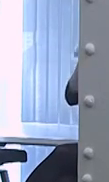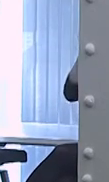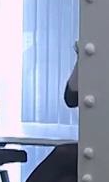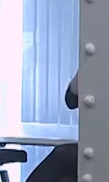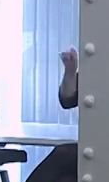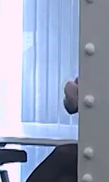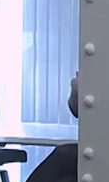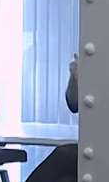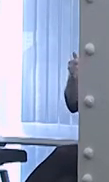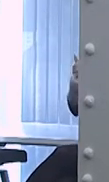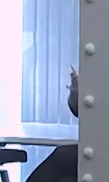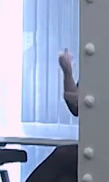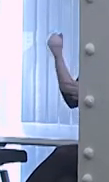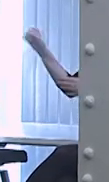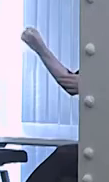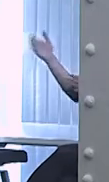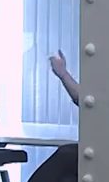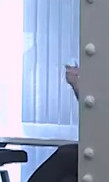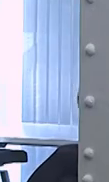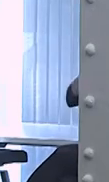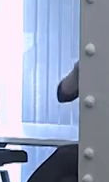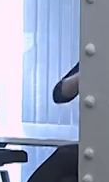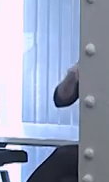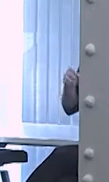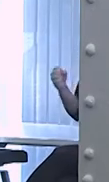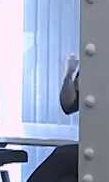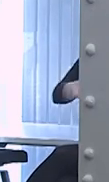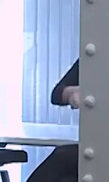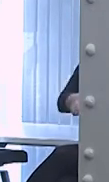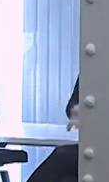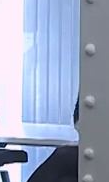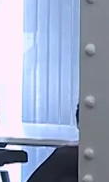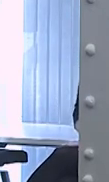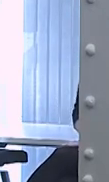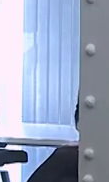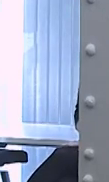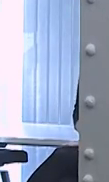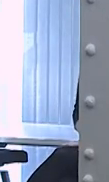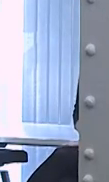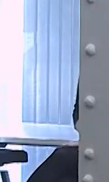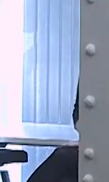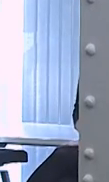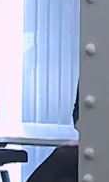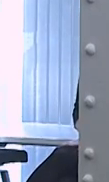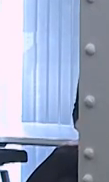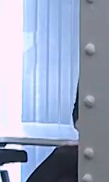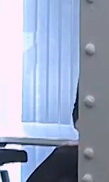Through requesting and fighting against that. And that's exactly what we should do,